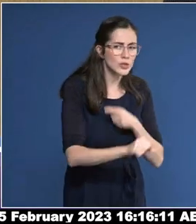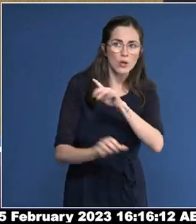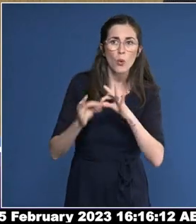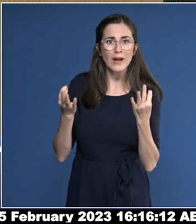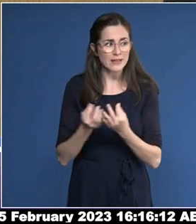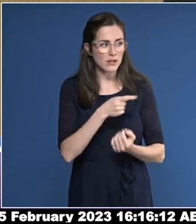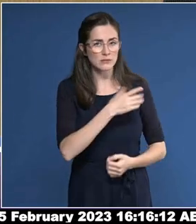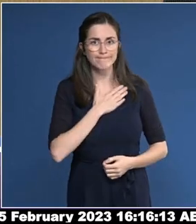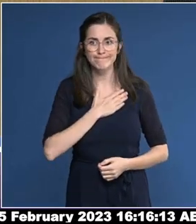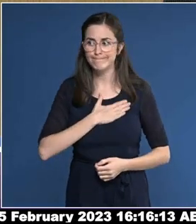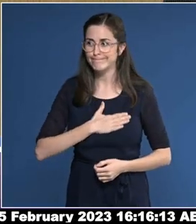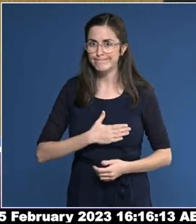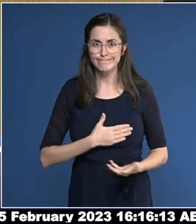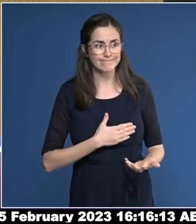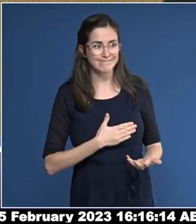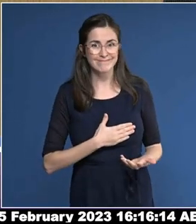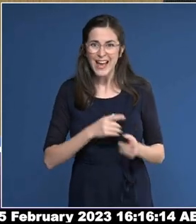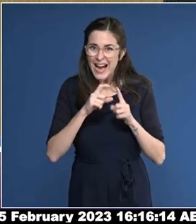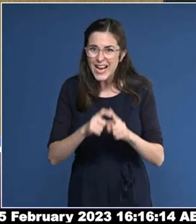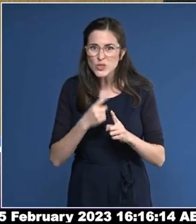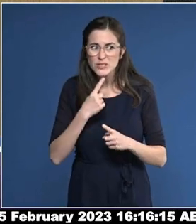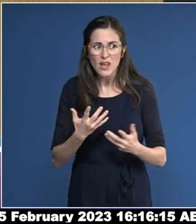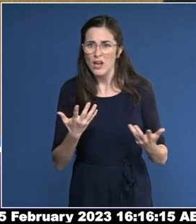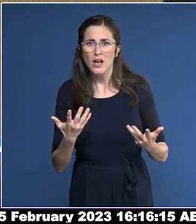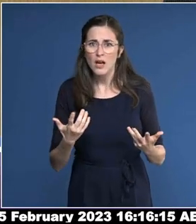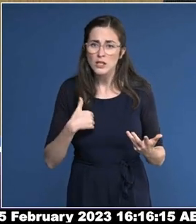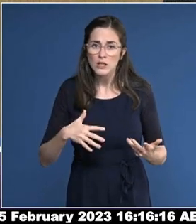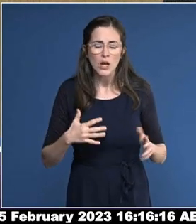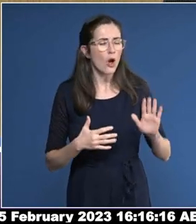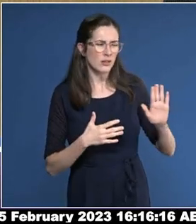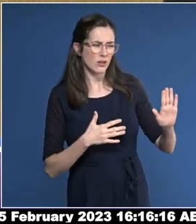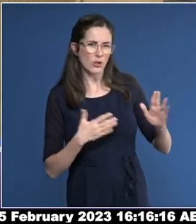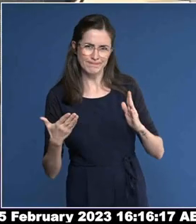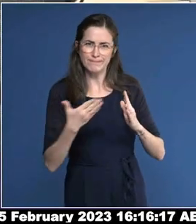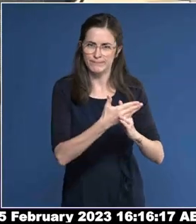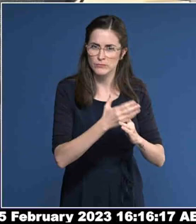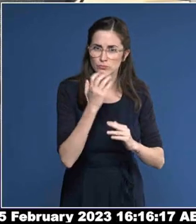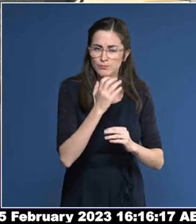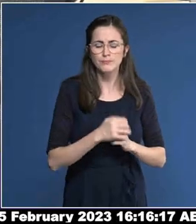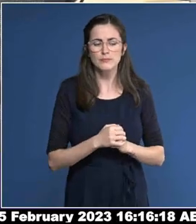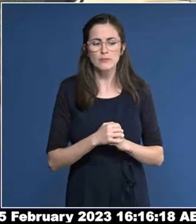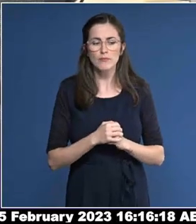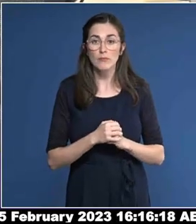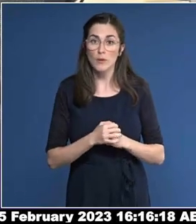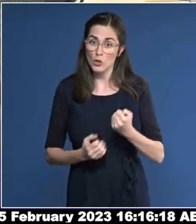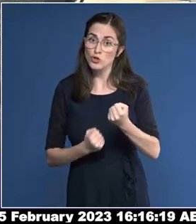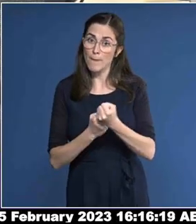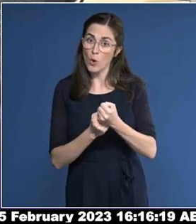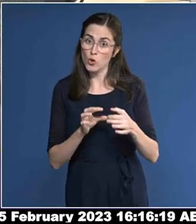are an employee of the same organisation. Can I just pause you there. Is it the support coordinator's role to be asking those questions?